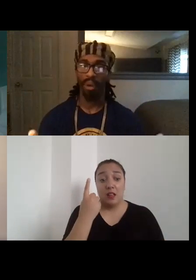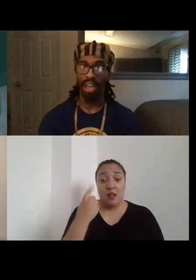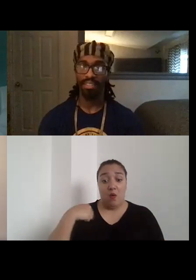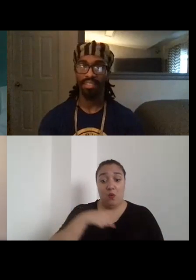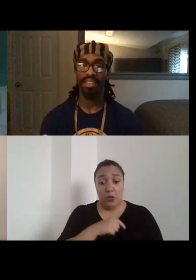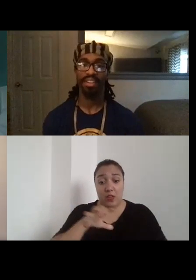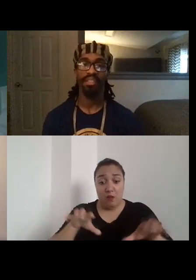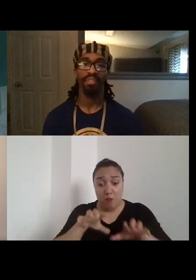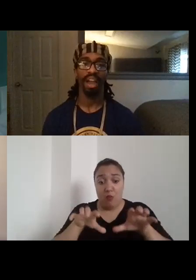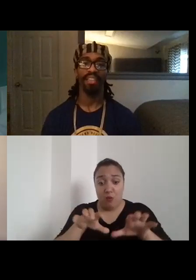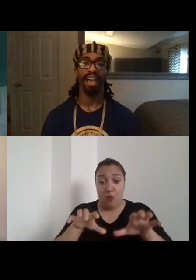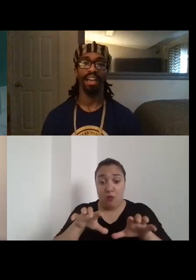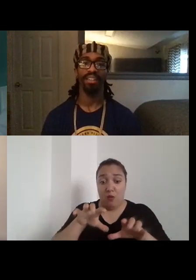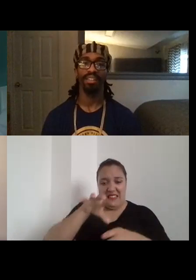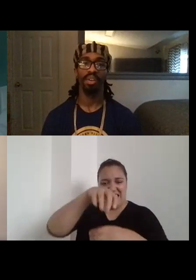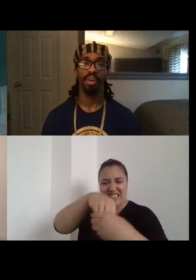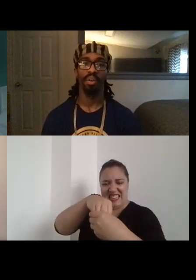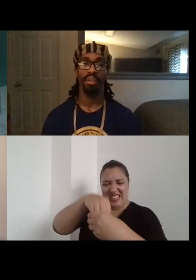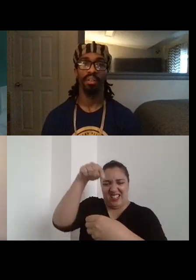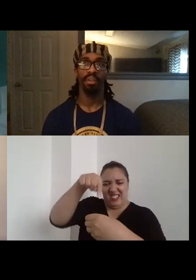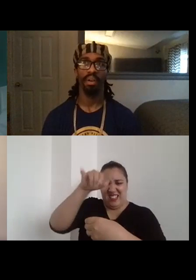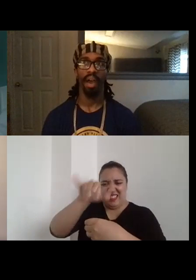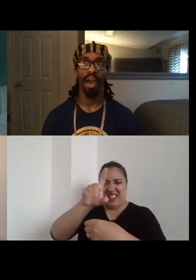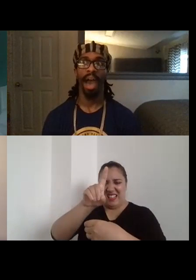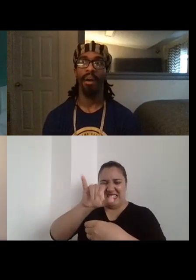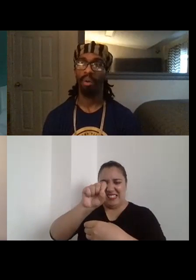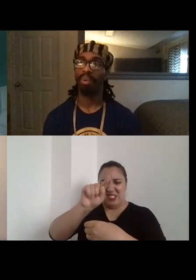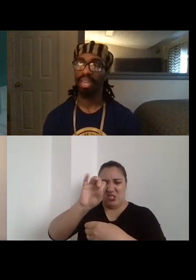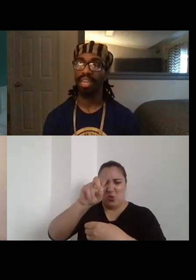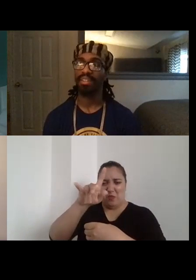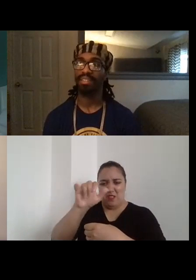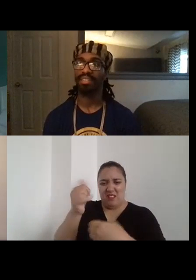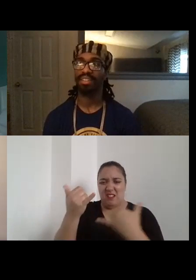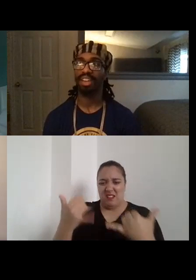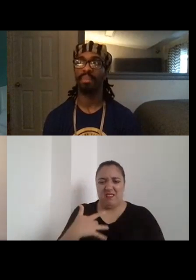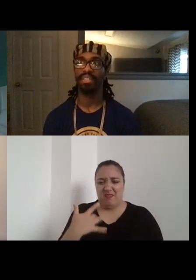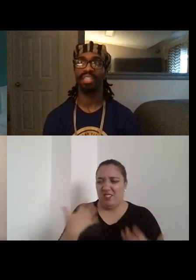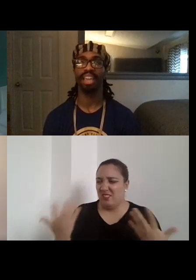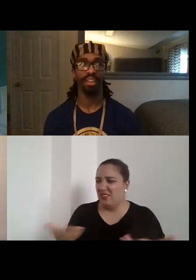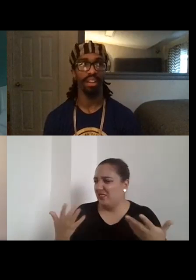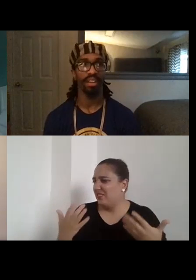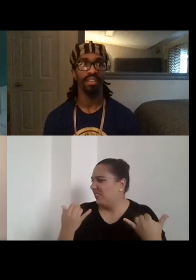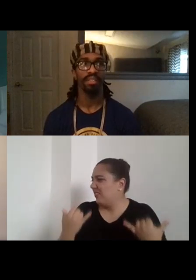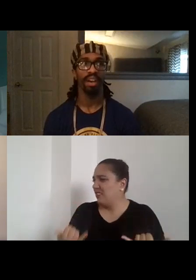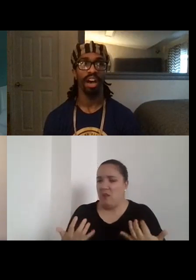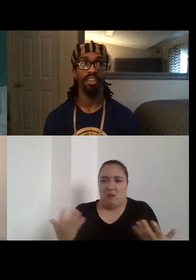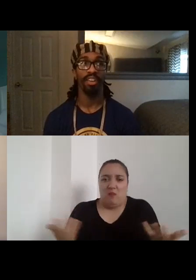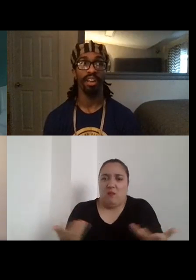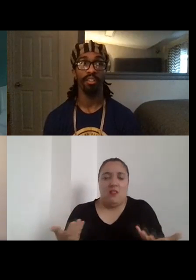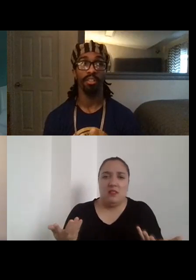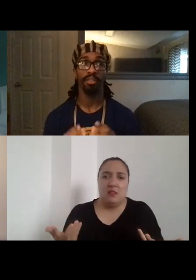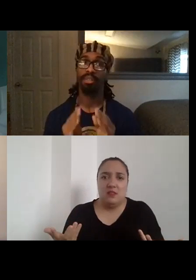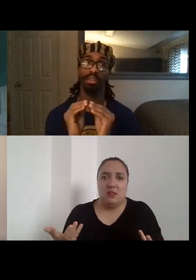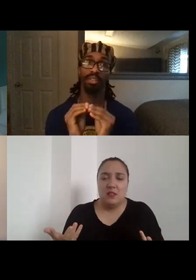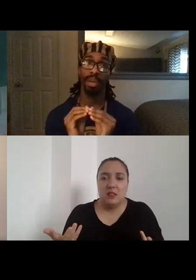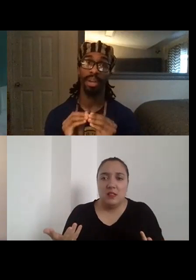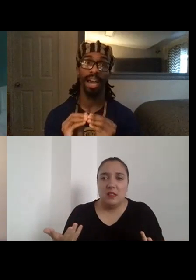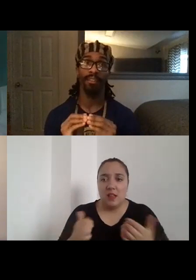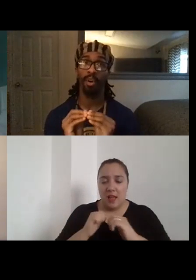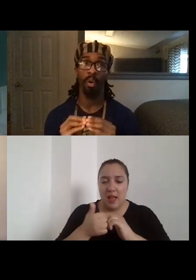what, how are we coming together under some kind of core